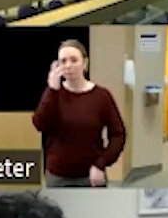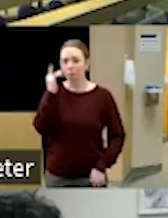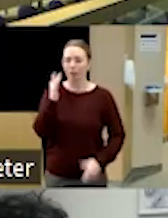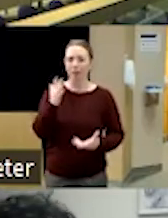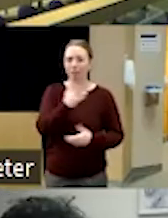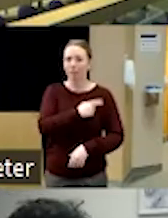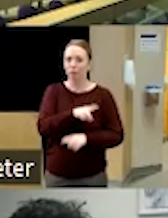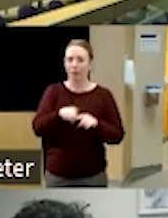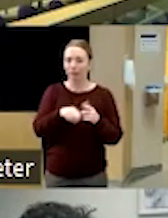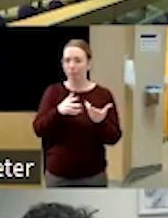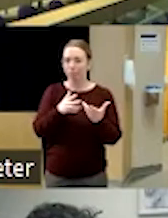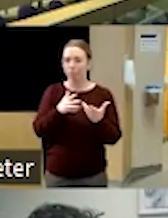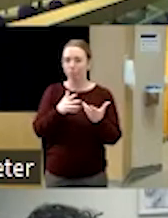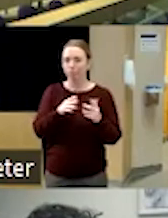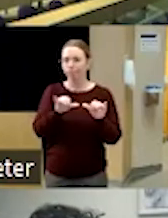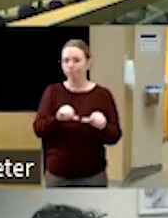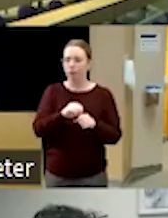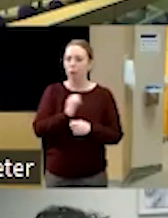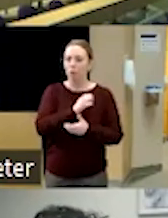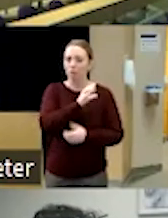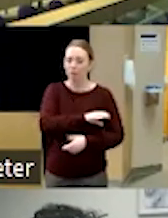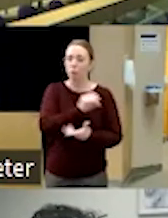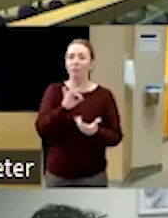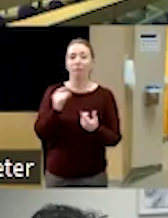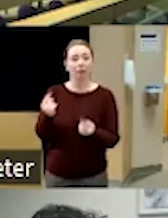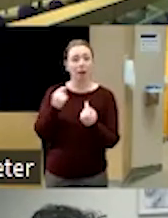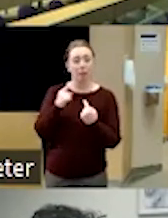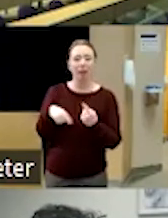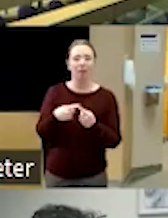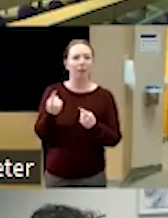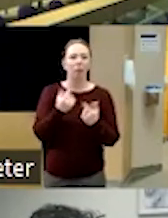of pain so if they come to a clinic and the only thing they want is more Diagnostics and